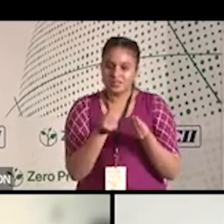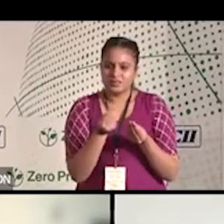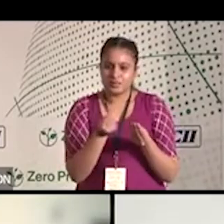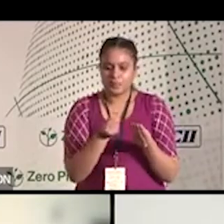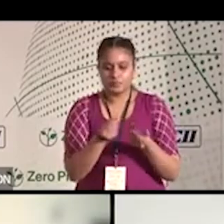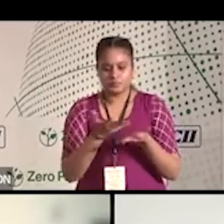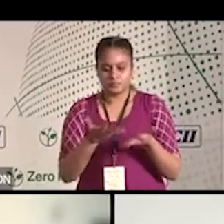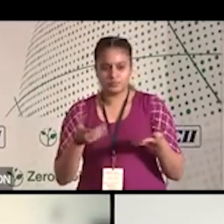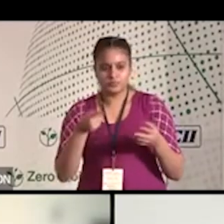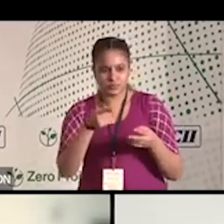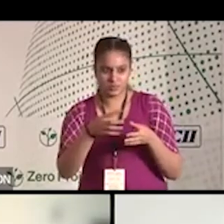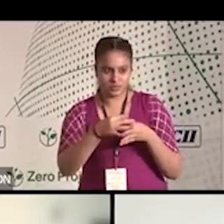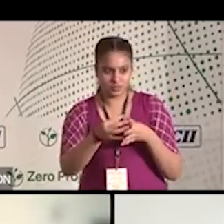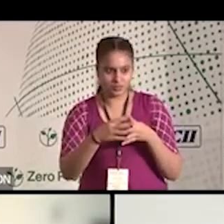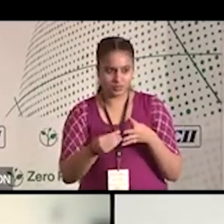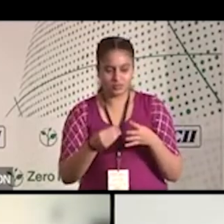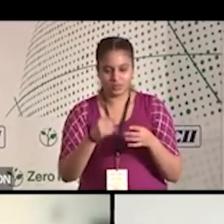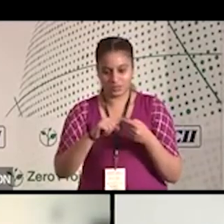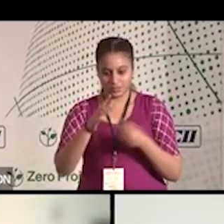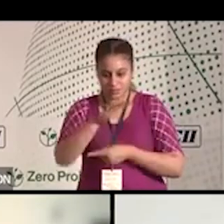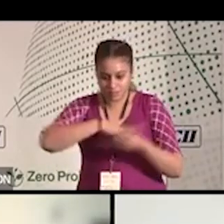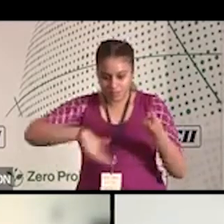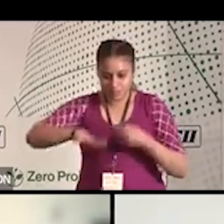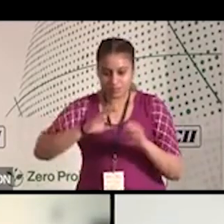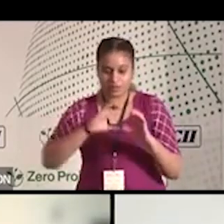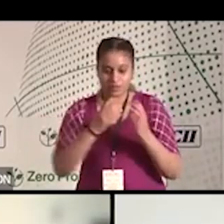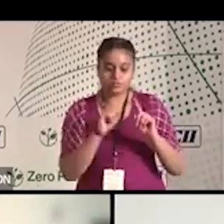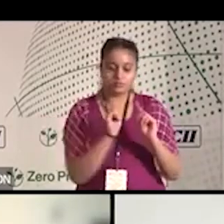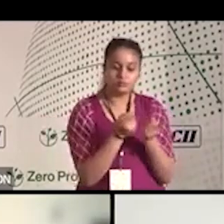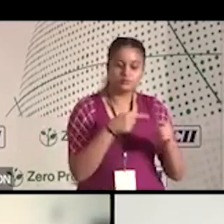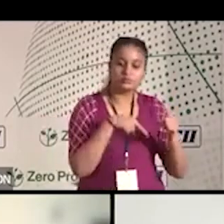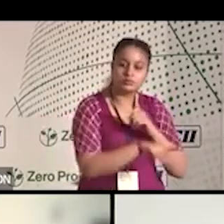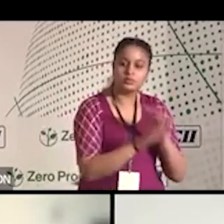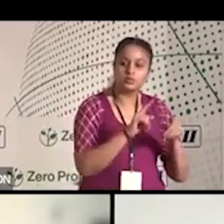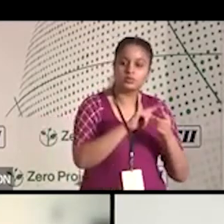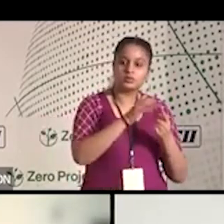which creates an environment in the classroom or at home,